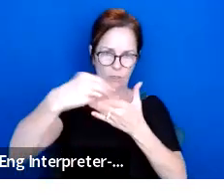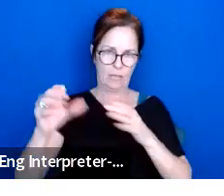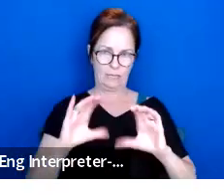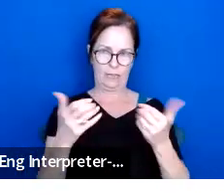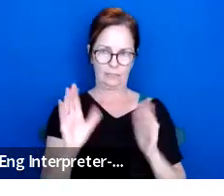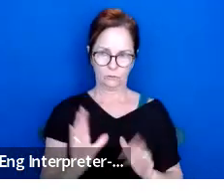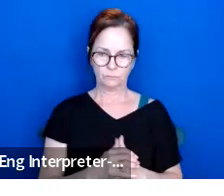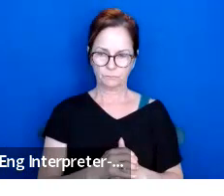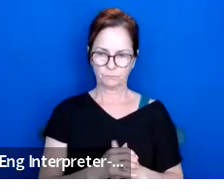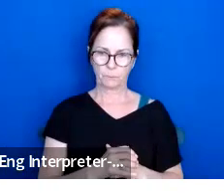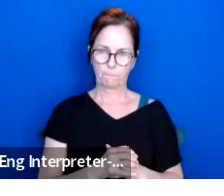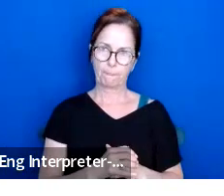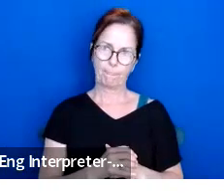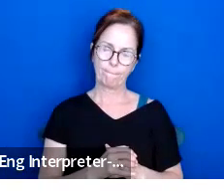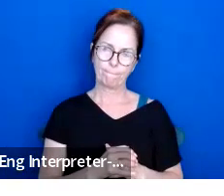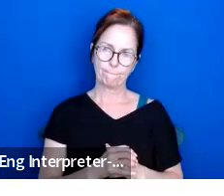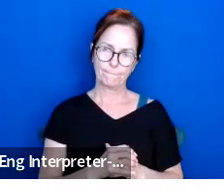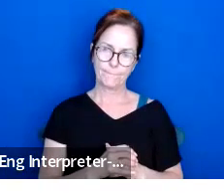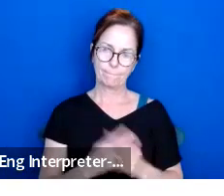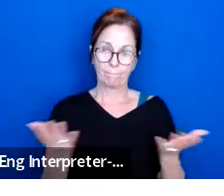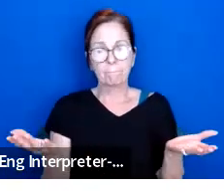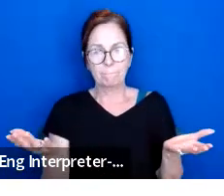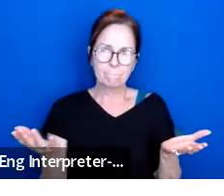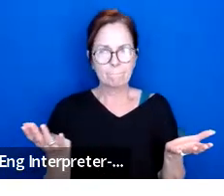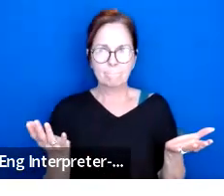And, and, that's, that's kind of, that's a question that's pretty loaded.